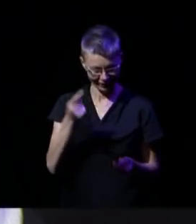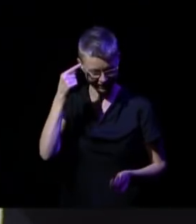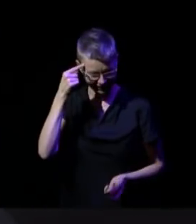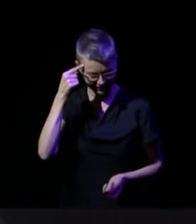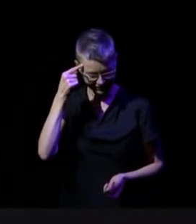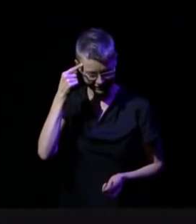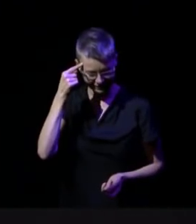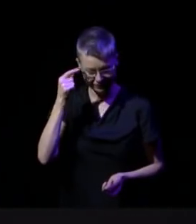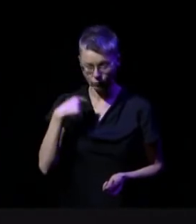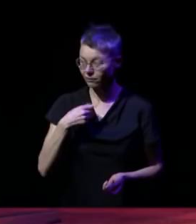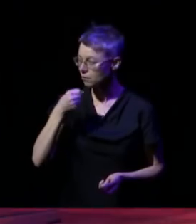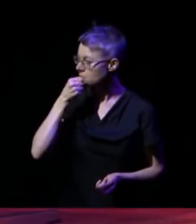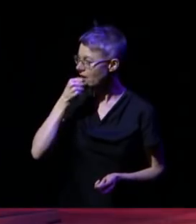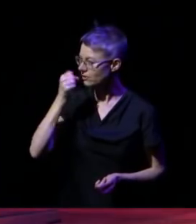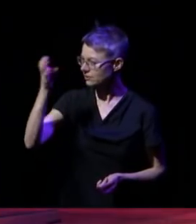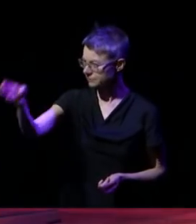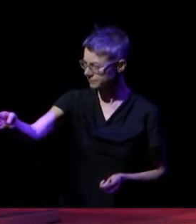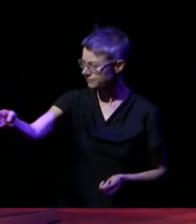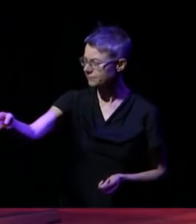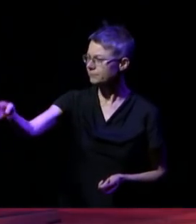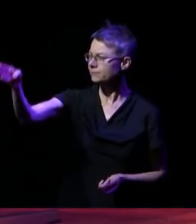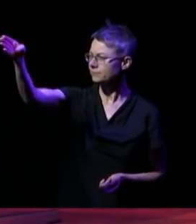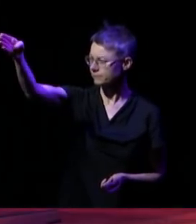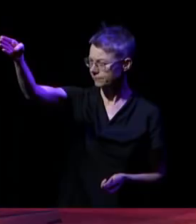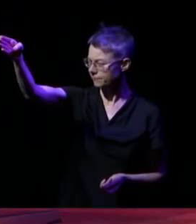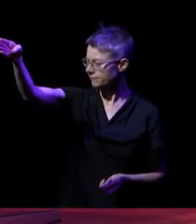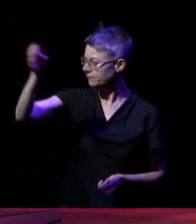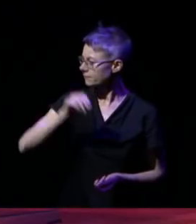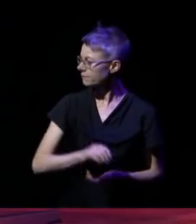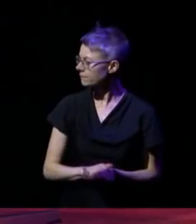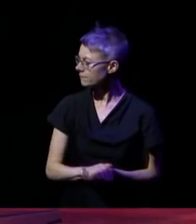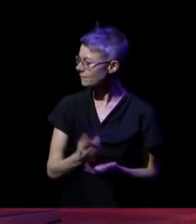There's going to be microphones downstairs, at the bottom of the stairs and then upstairs at the top of the stairs, so if you've got a question,